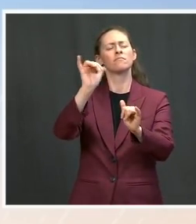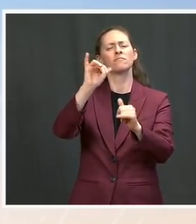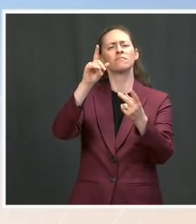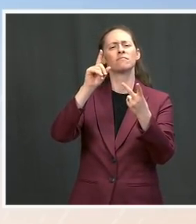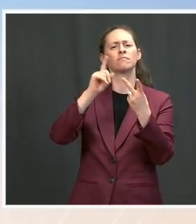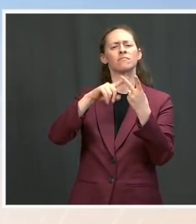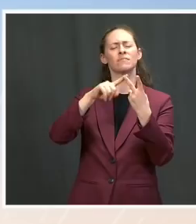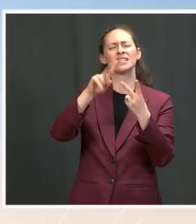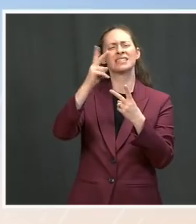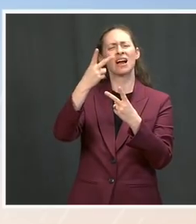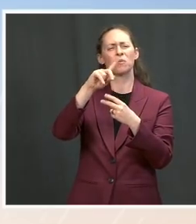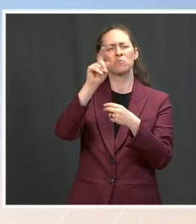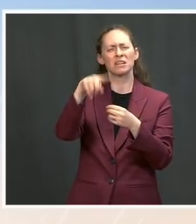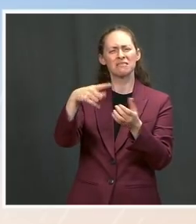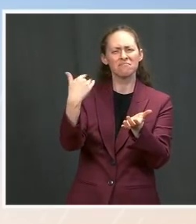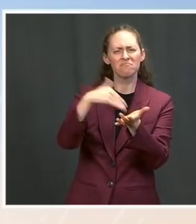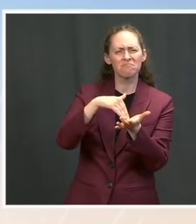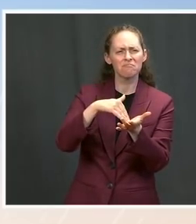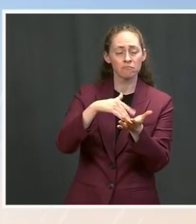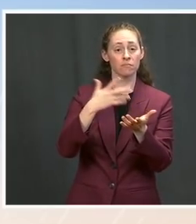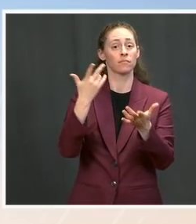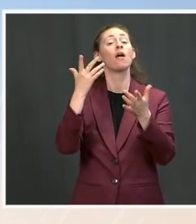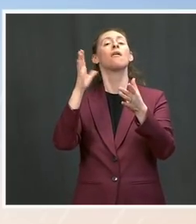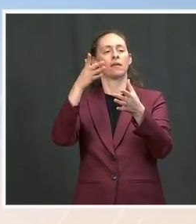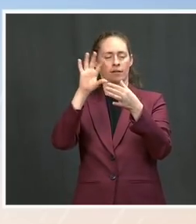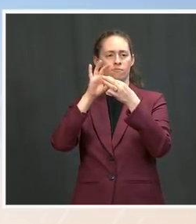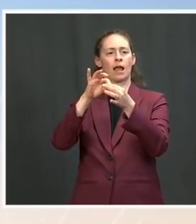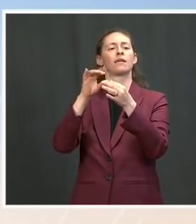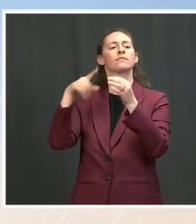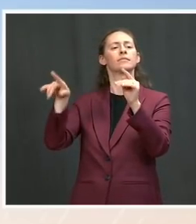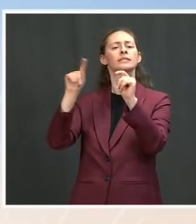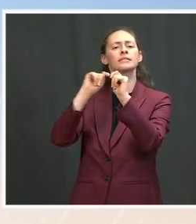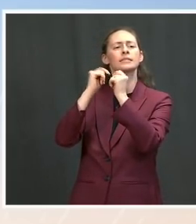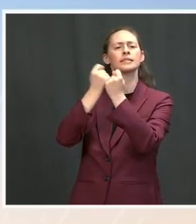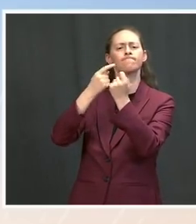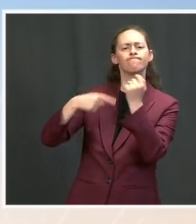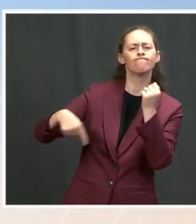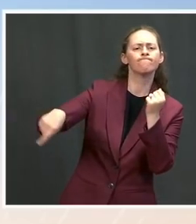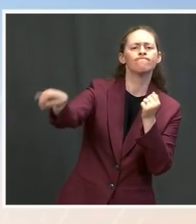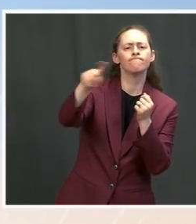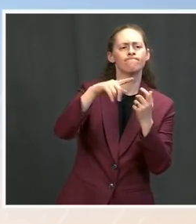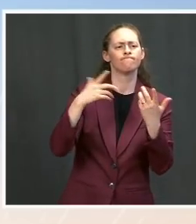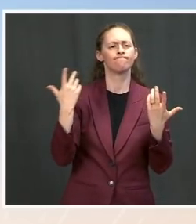our team here is working to determine how we will apply the CDC guidelines